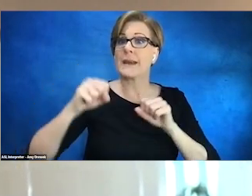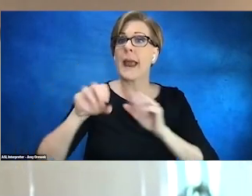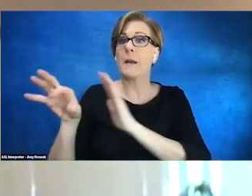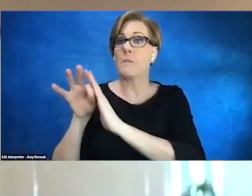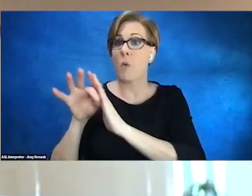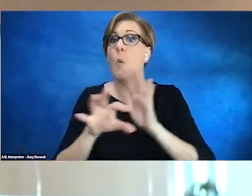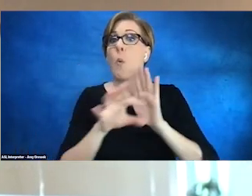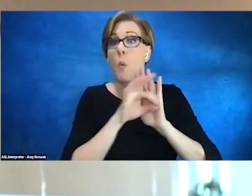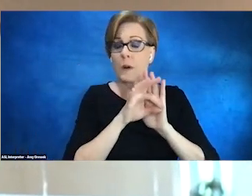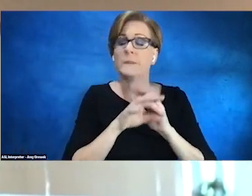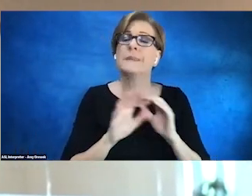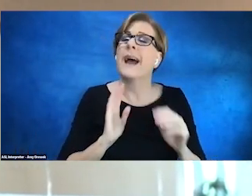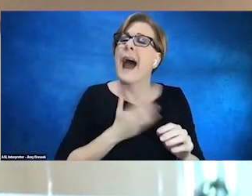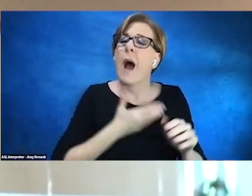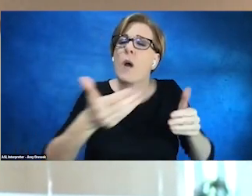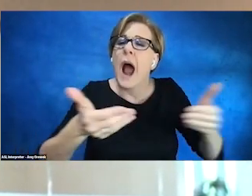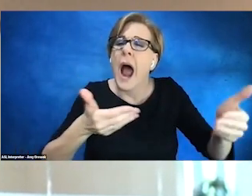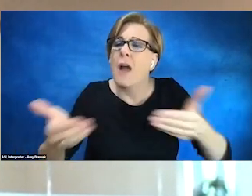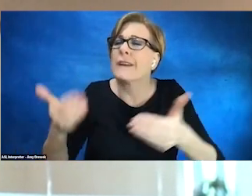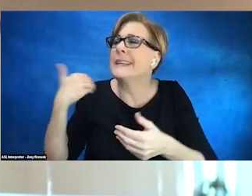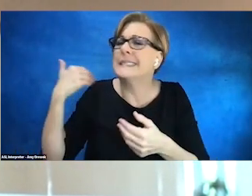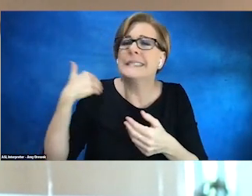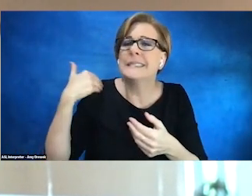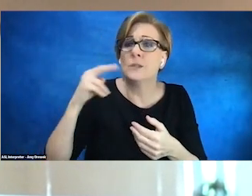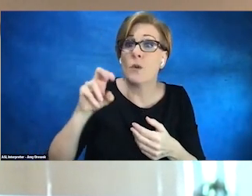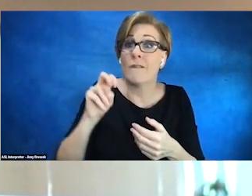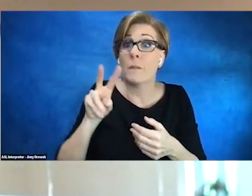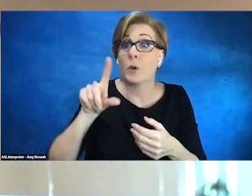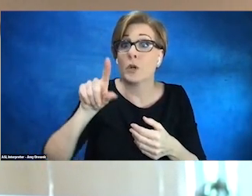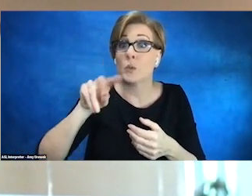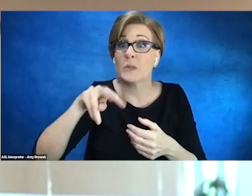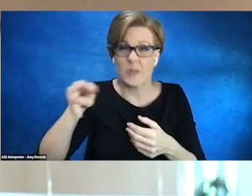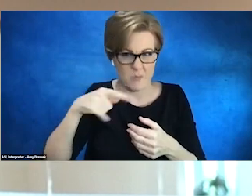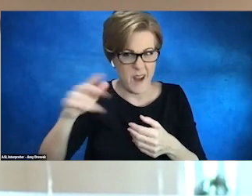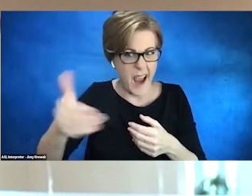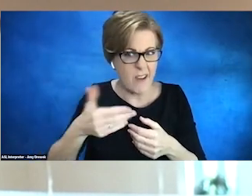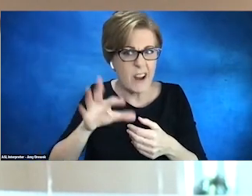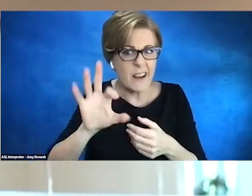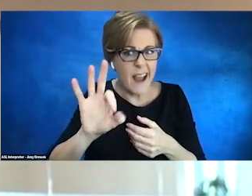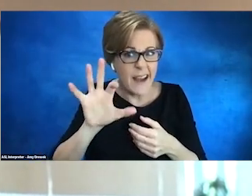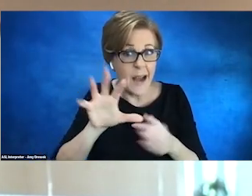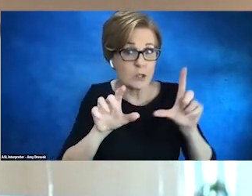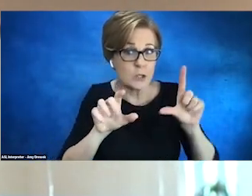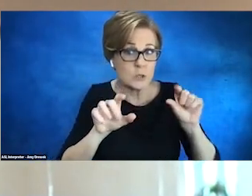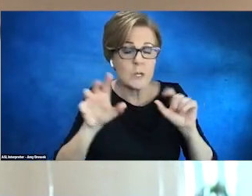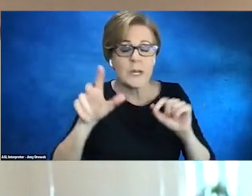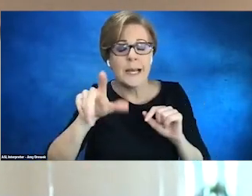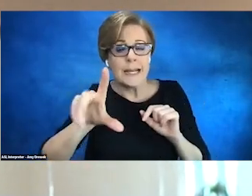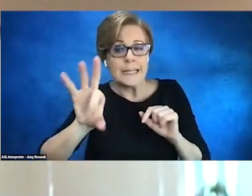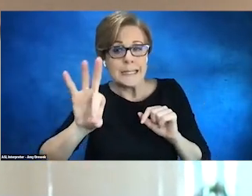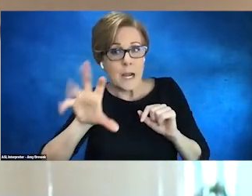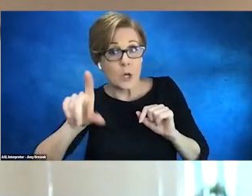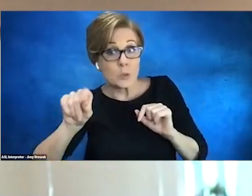we went through our hiring efforts in November of 2022, we were able to hire exactly 920 Democrats